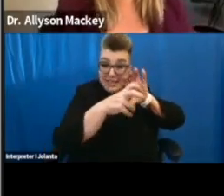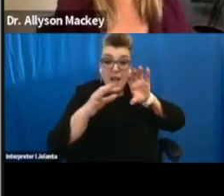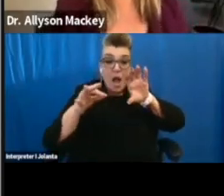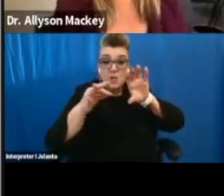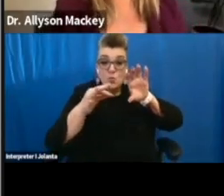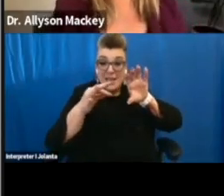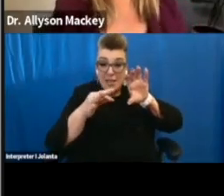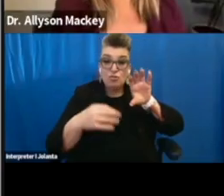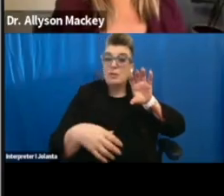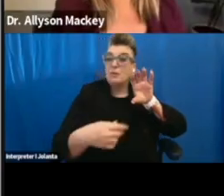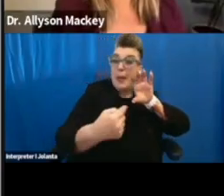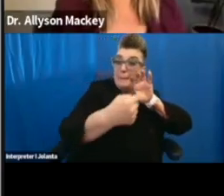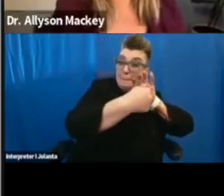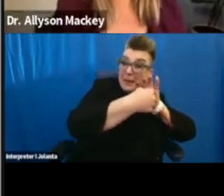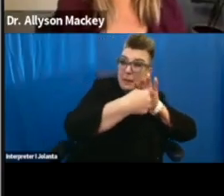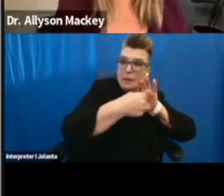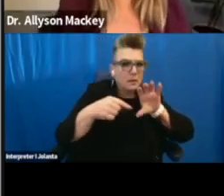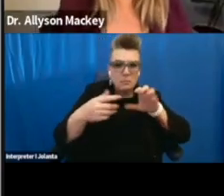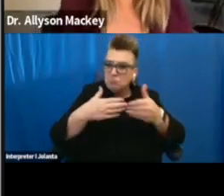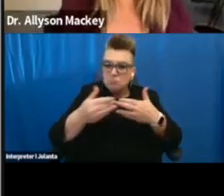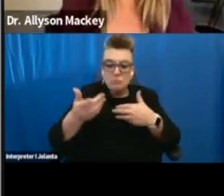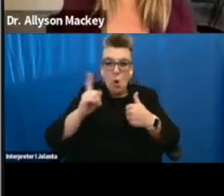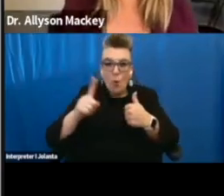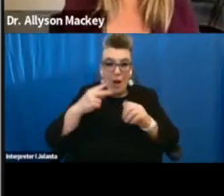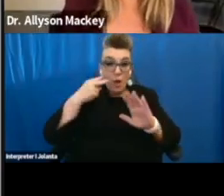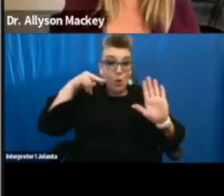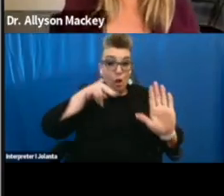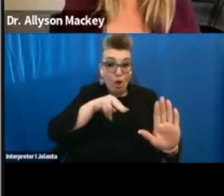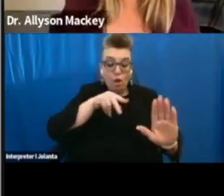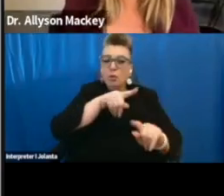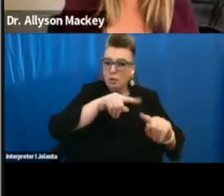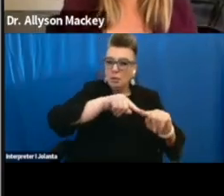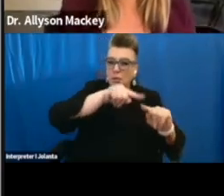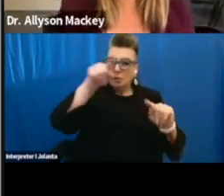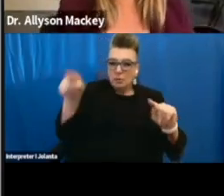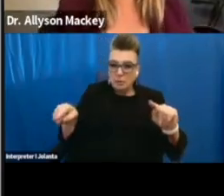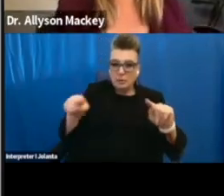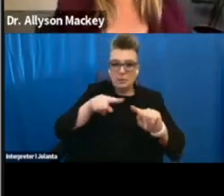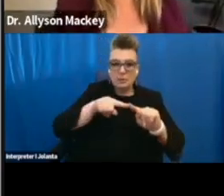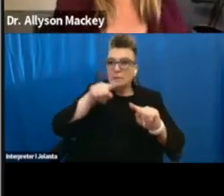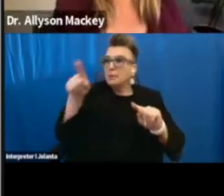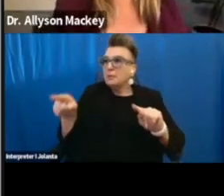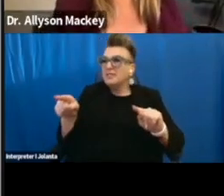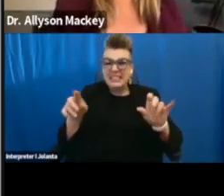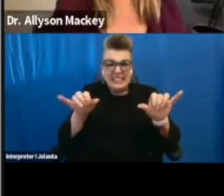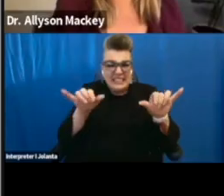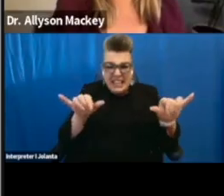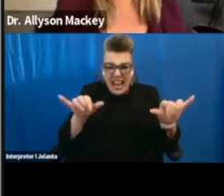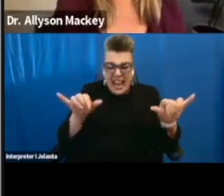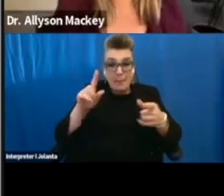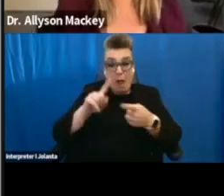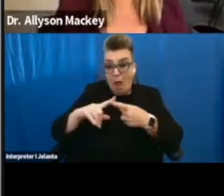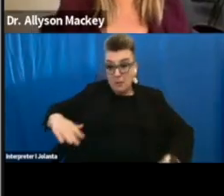similar kind of curve with an increase in the Hurst exponent until about age 8 the plateau